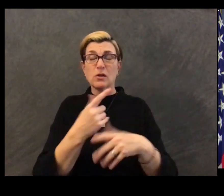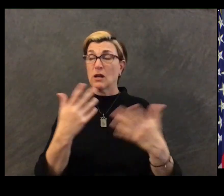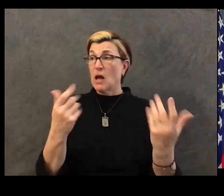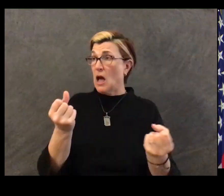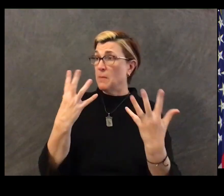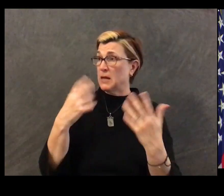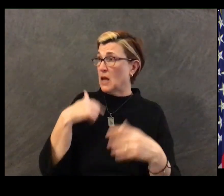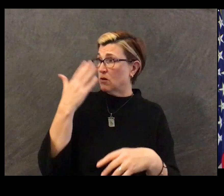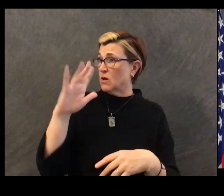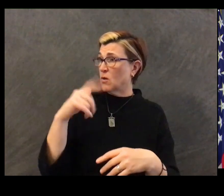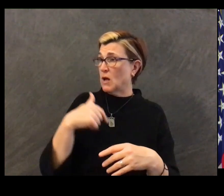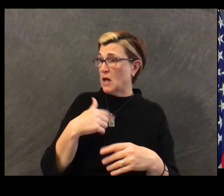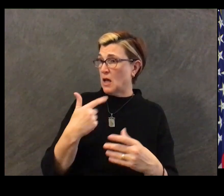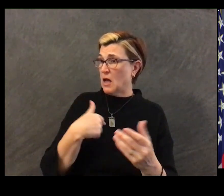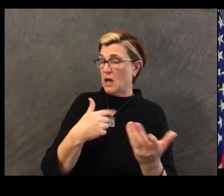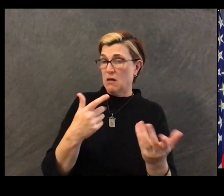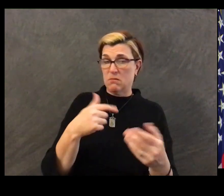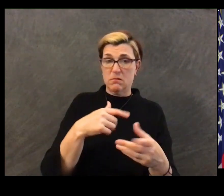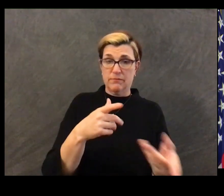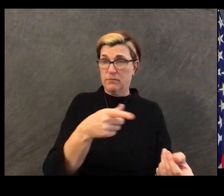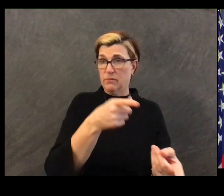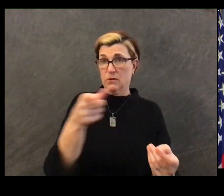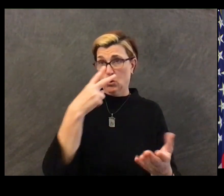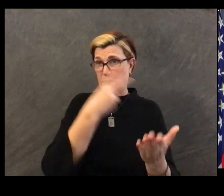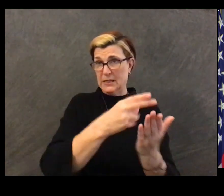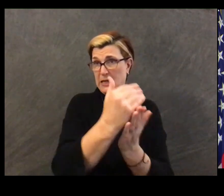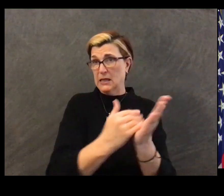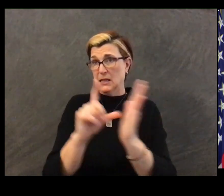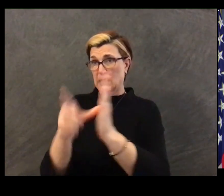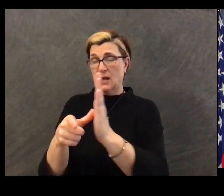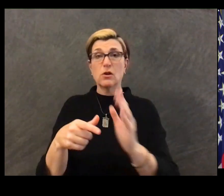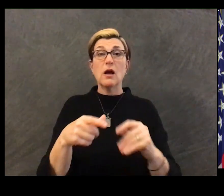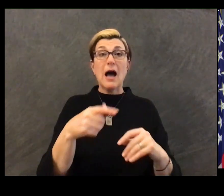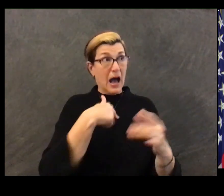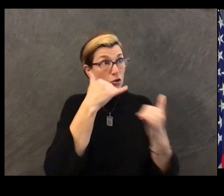want but I went through a lot of calls to a lot of leaders spoke with Pakistan